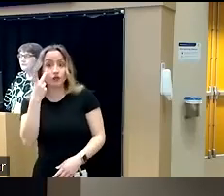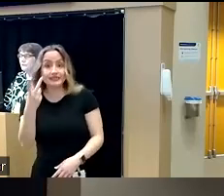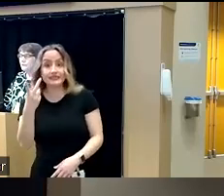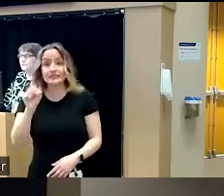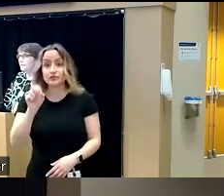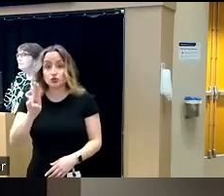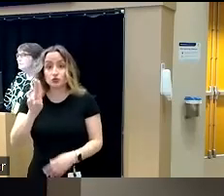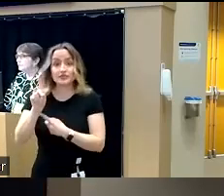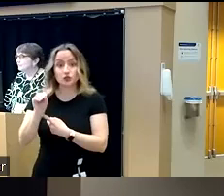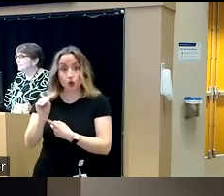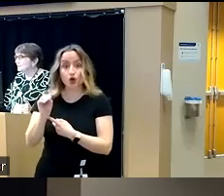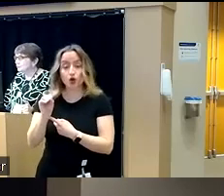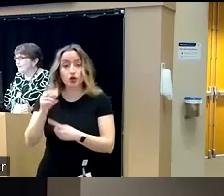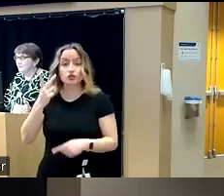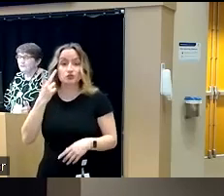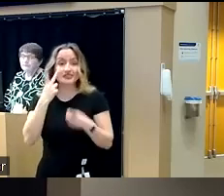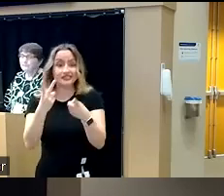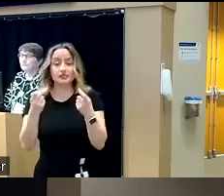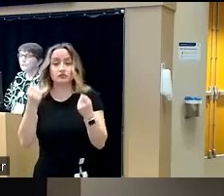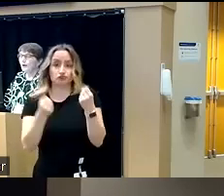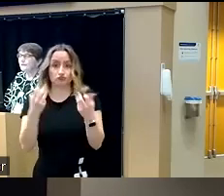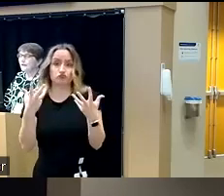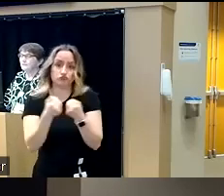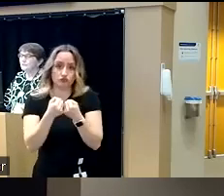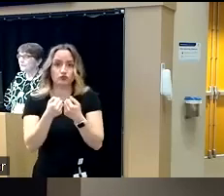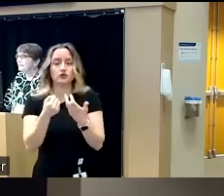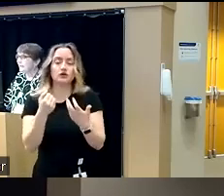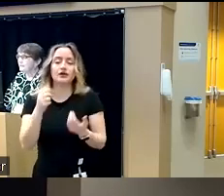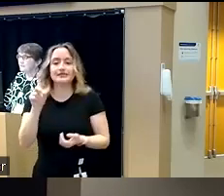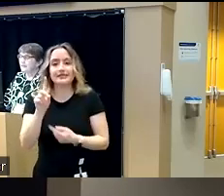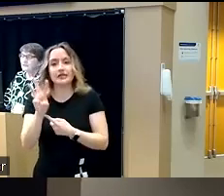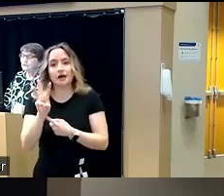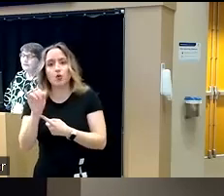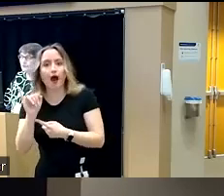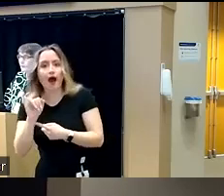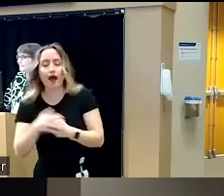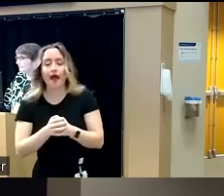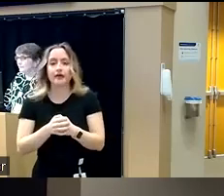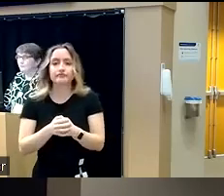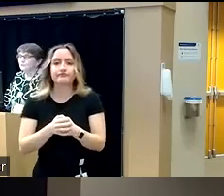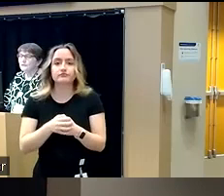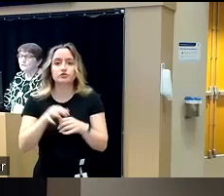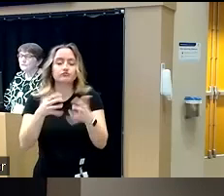second category up there motor vehicle traffic DWI obviously and driving while impaired from drugs